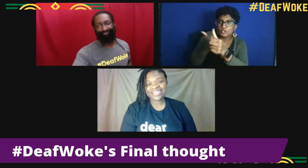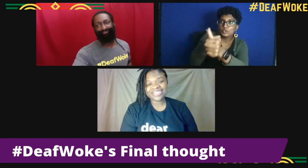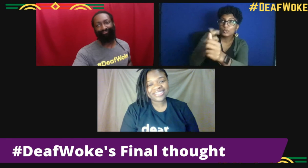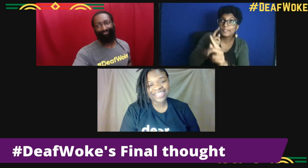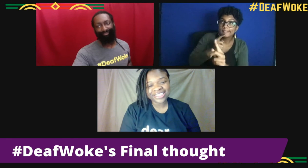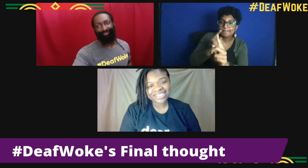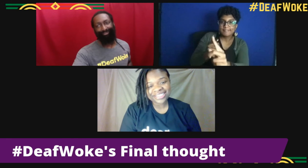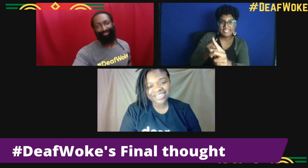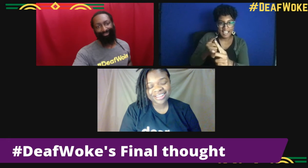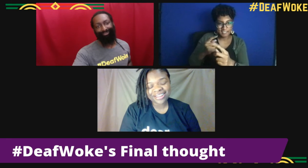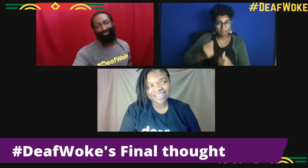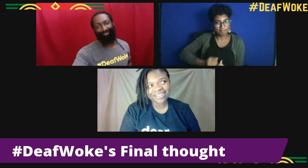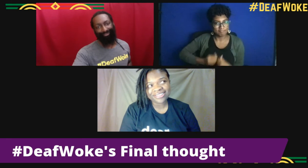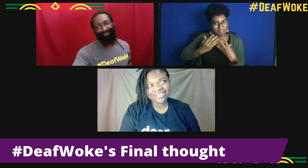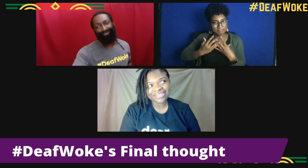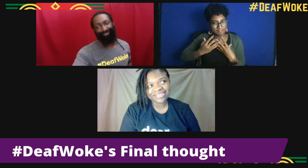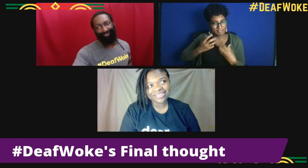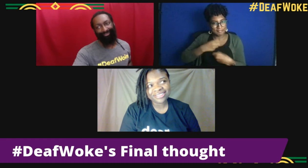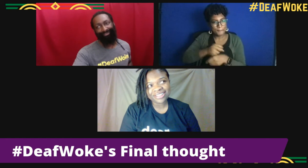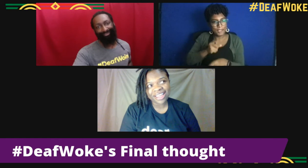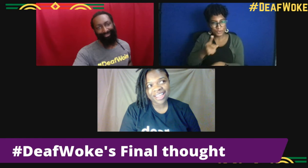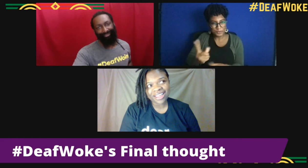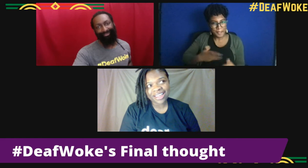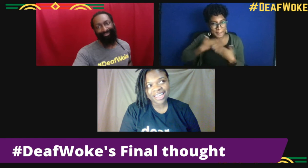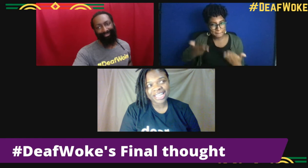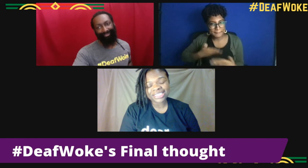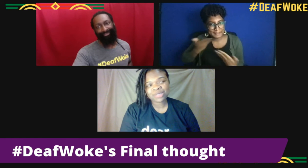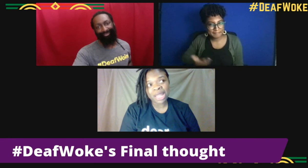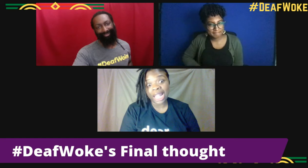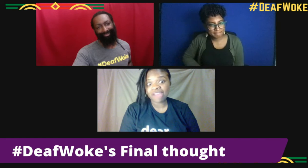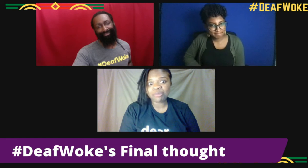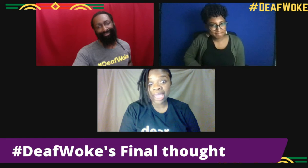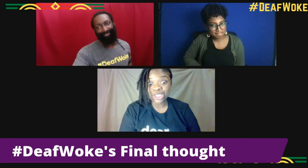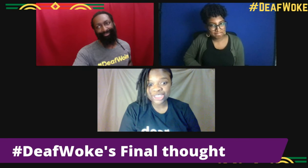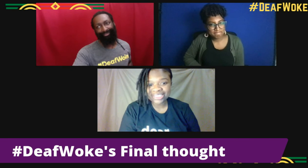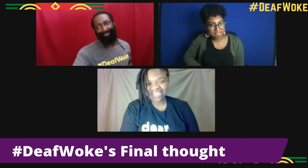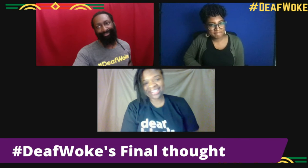That's the, I guess that's my life mantra.